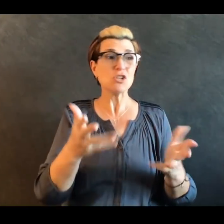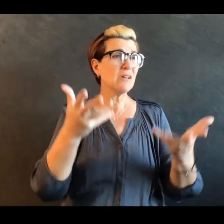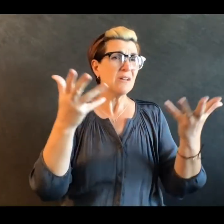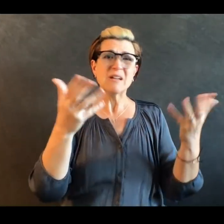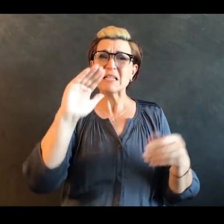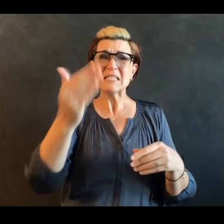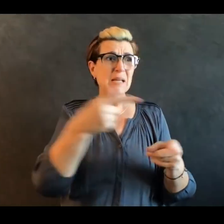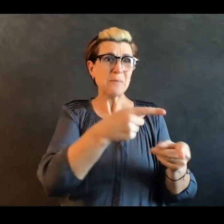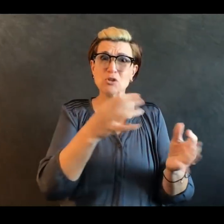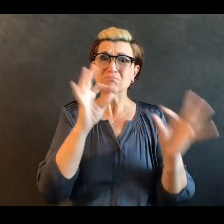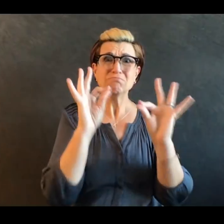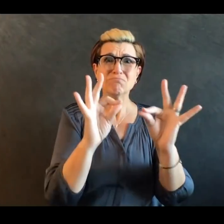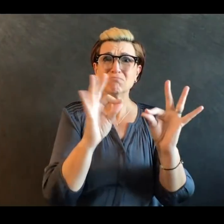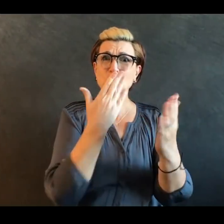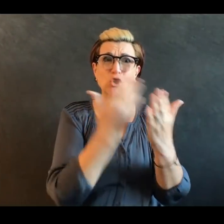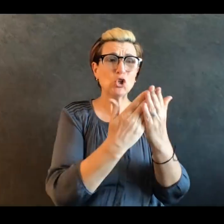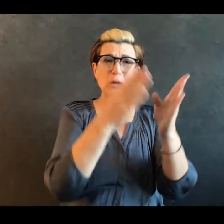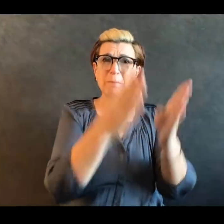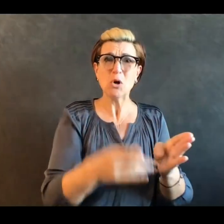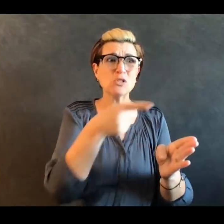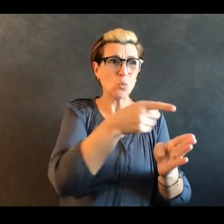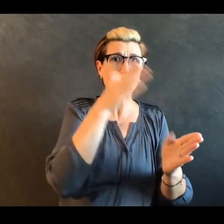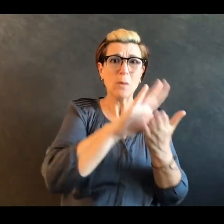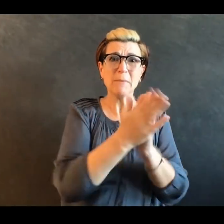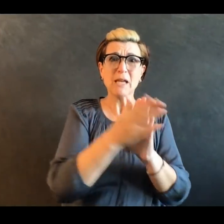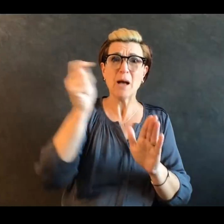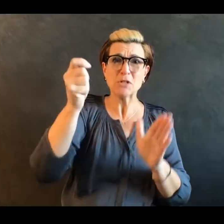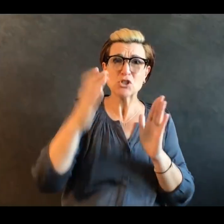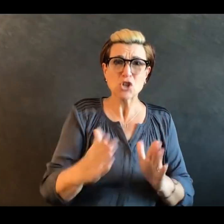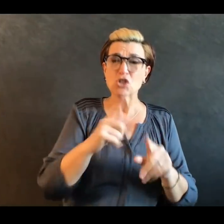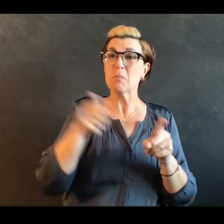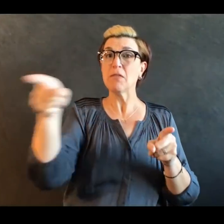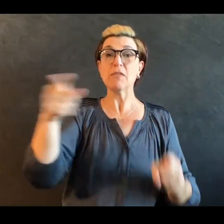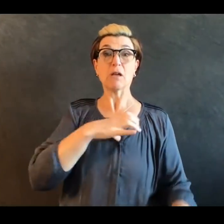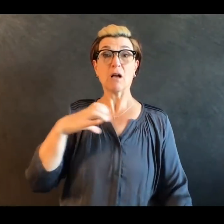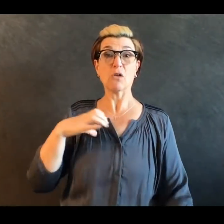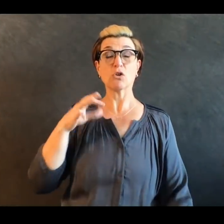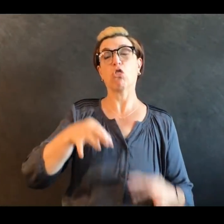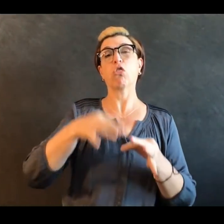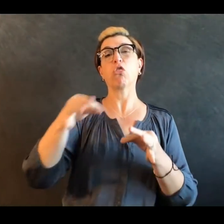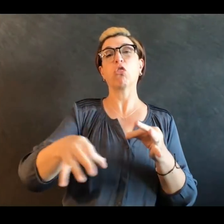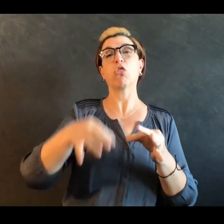proven leaves no time left for others very unfair system if a judge is going